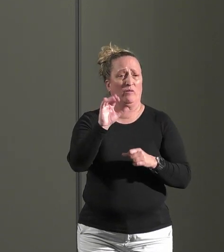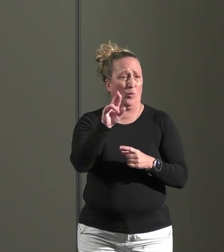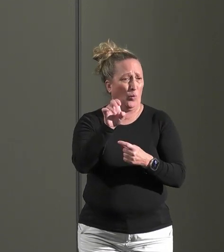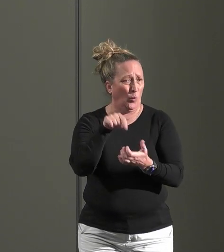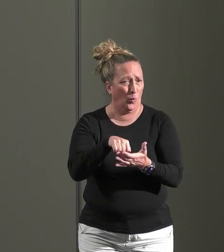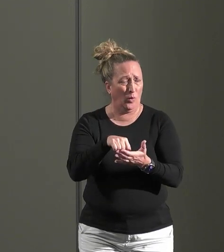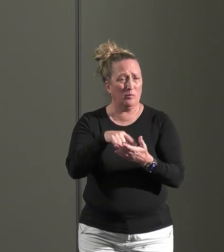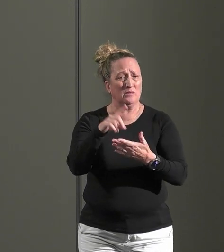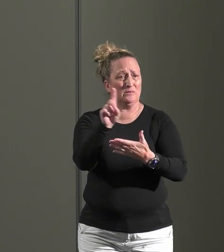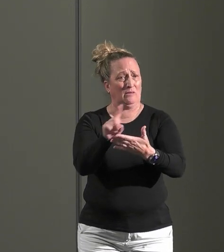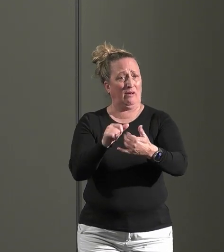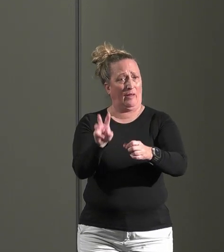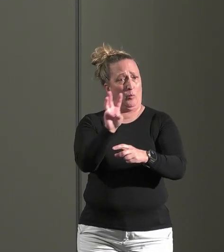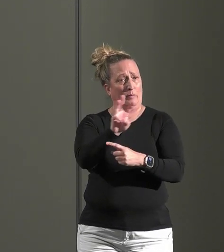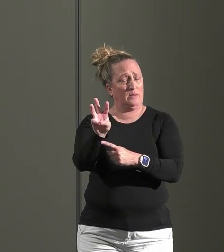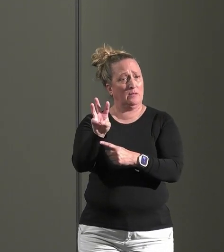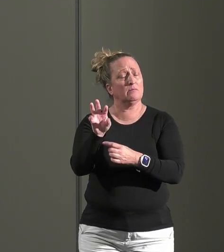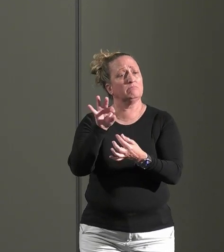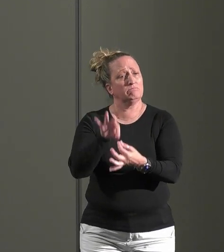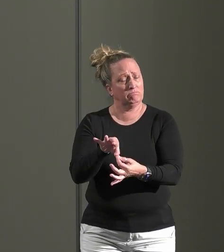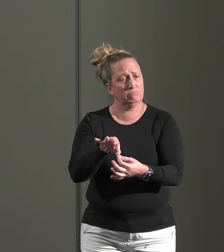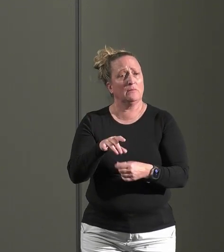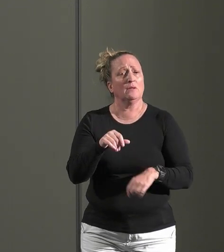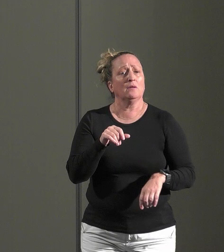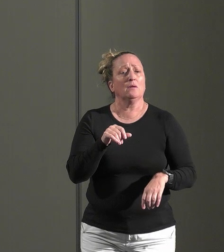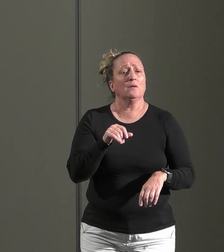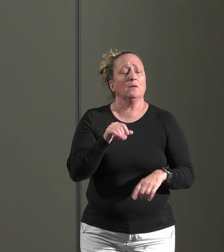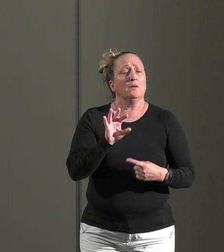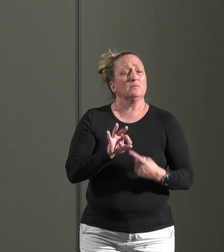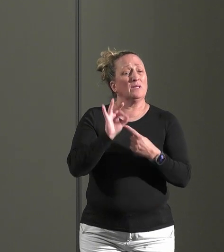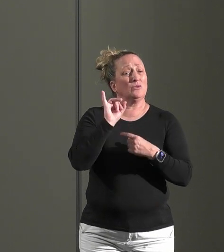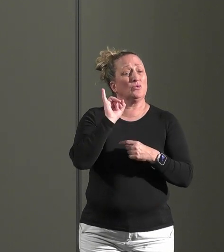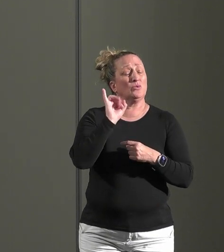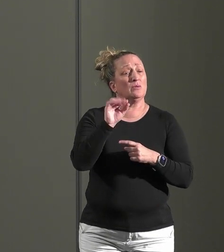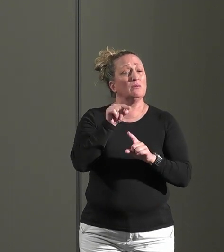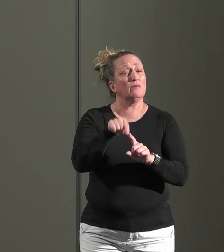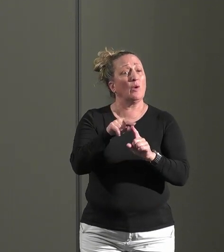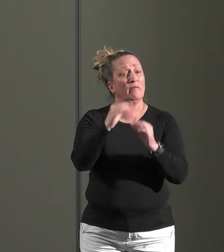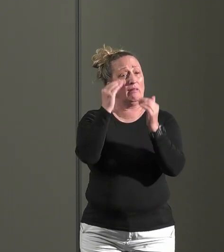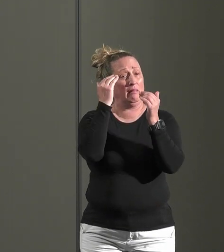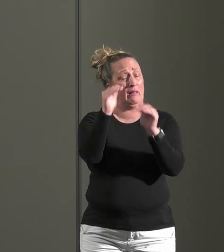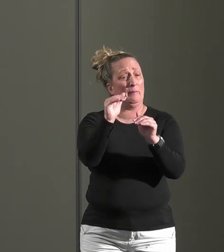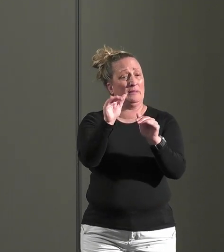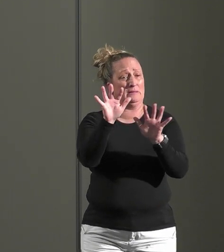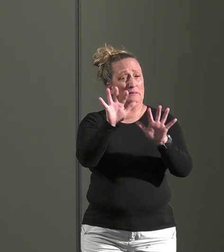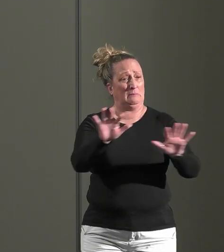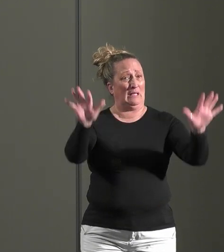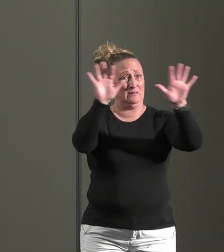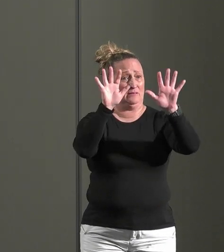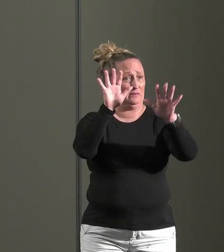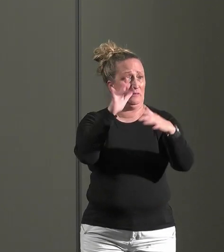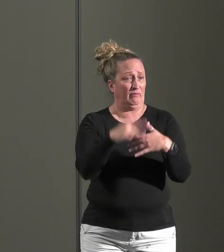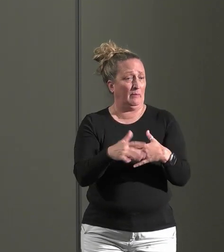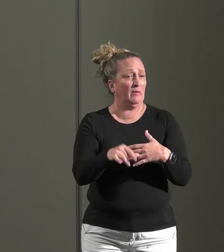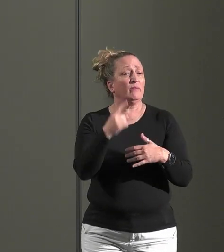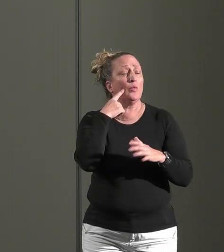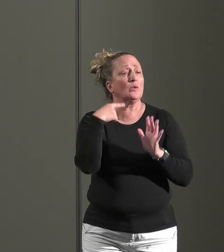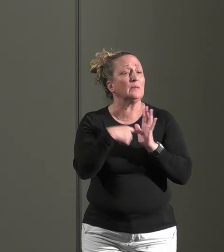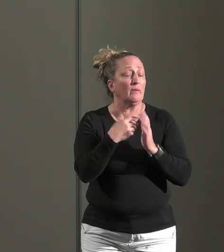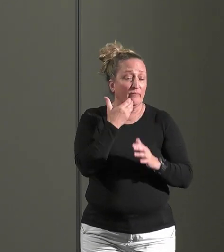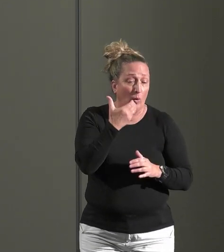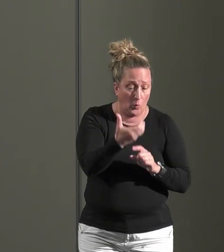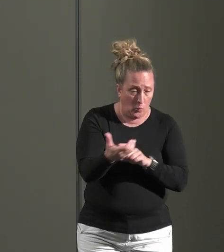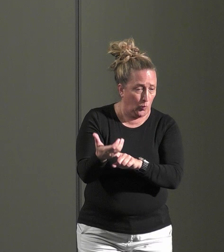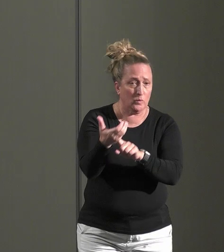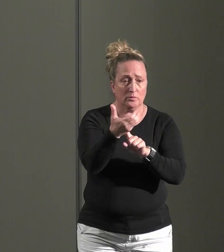designing a website. If you have limited space available for example, on the phone and watch.